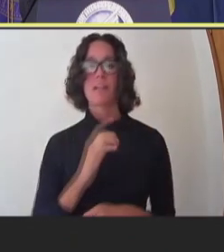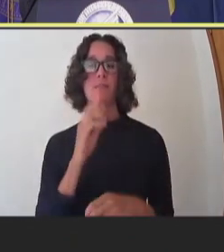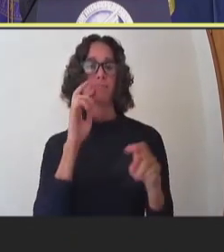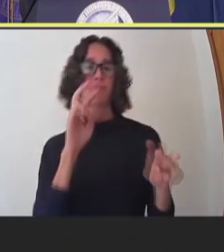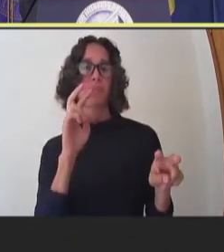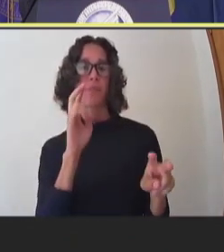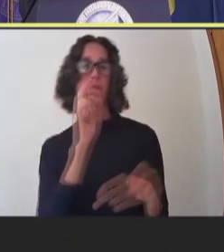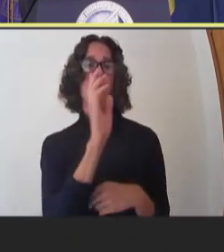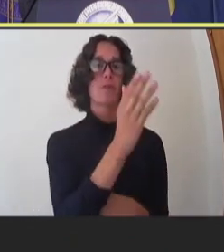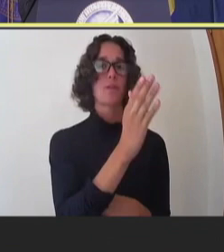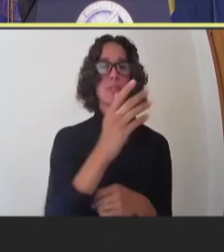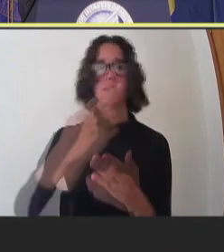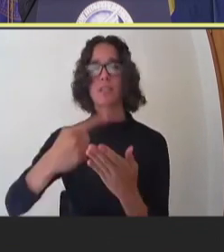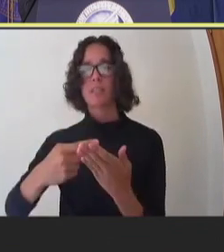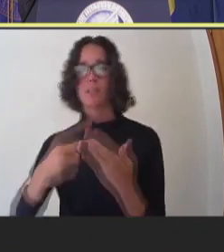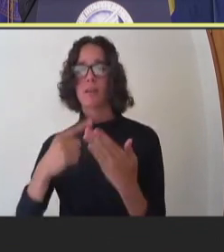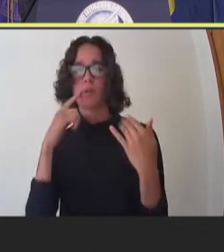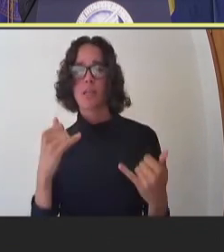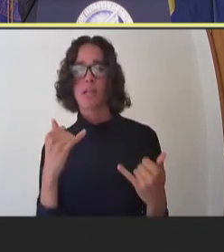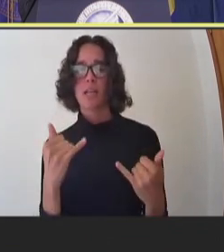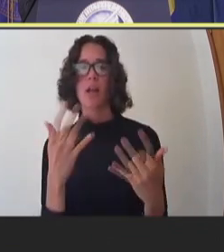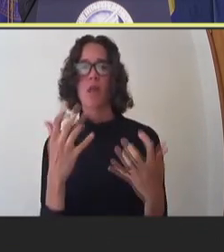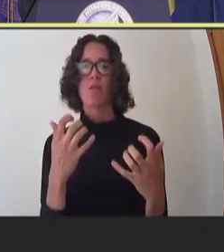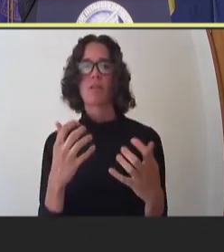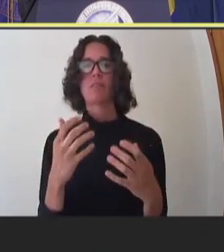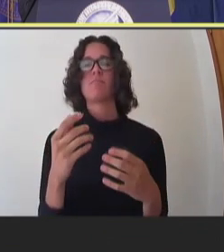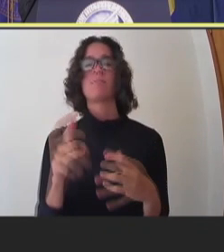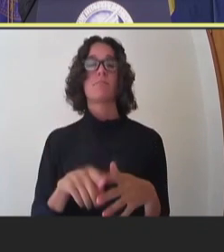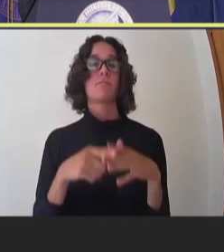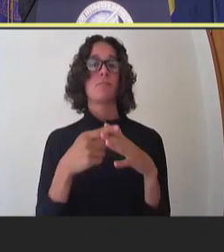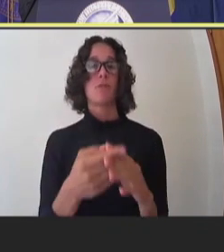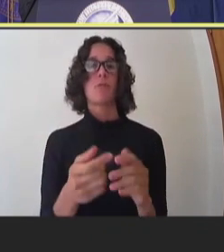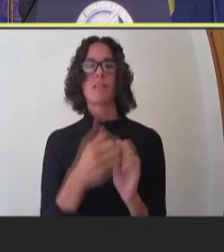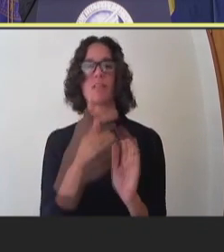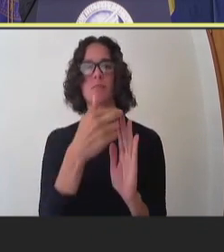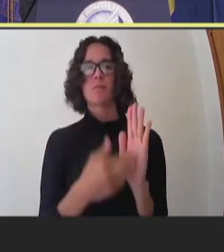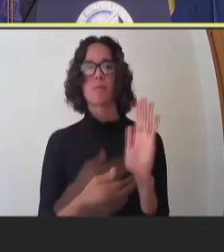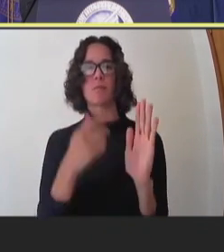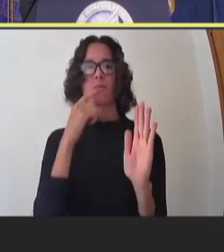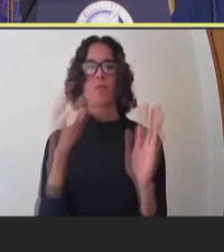I want to begin with a few housekeeping items. Then I would like to briefly review my takeaways